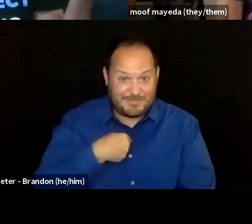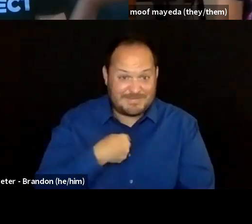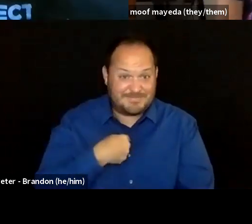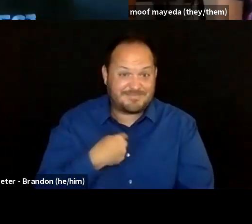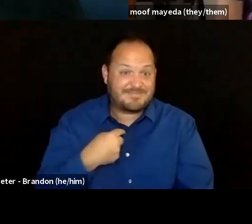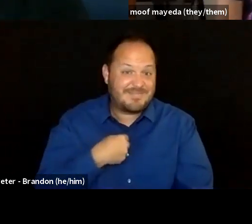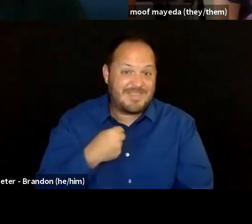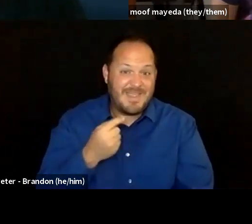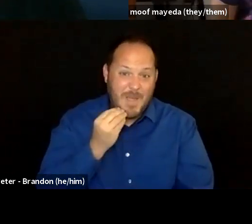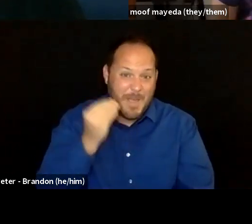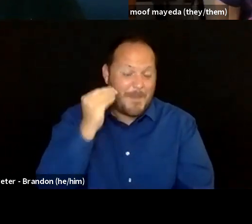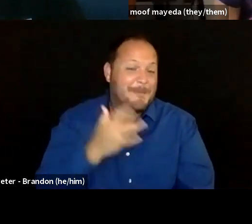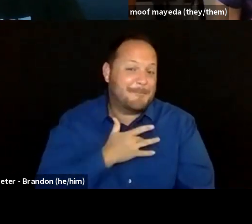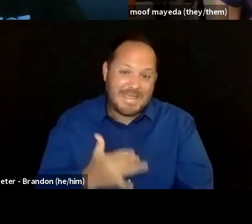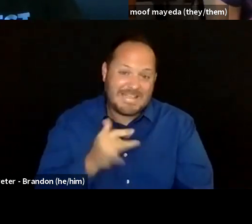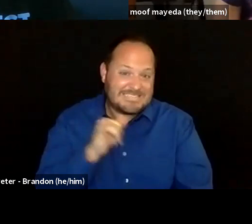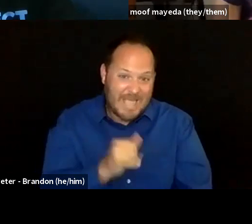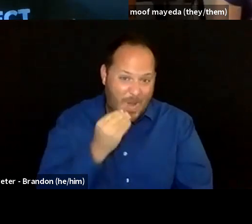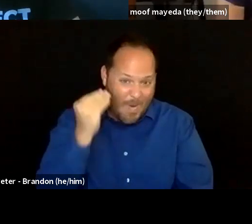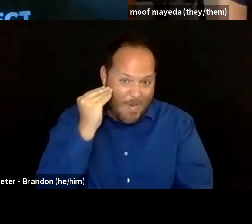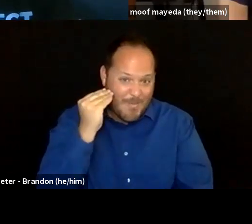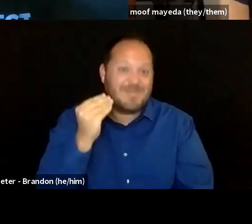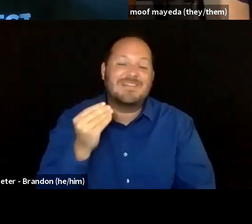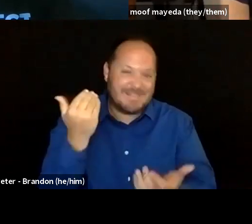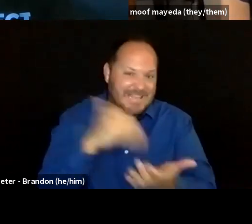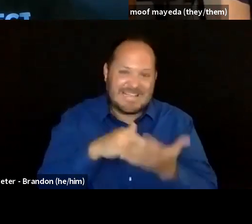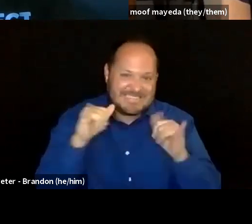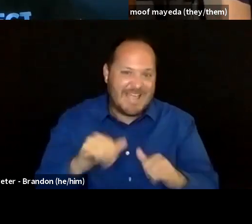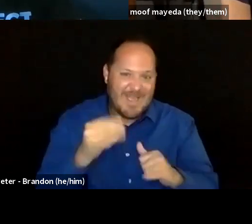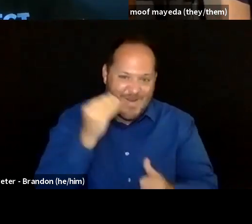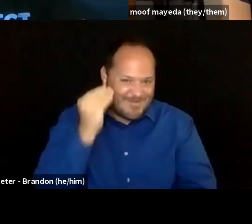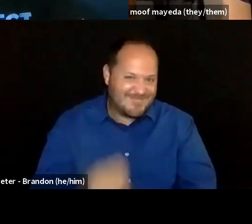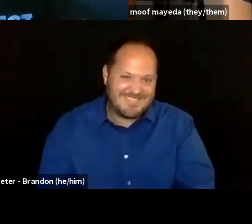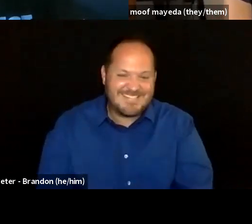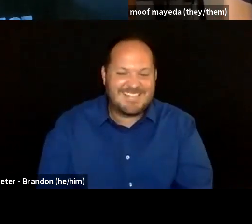friends and family and my kid which is really sweet and tender.